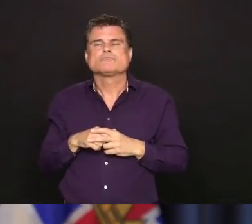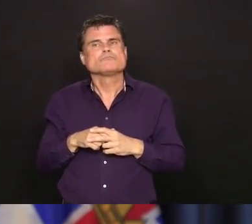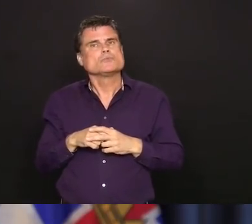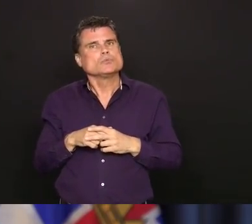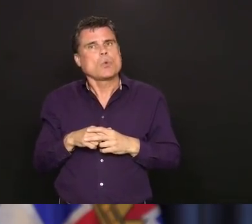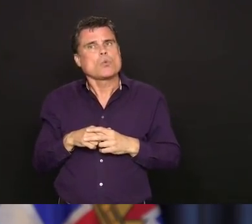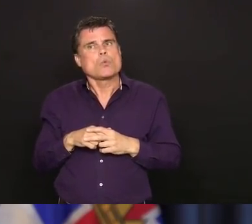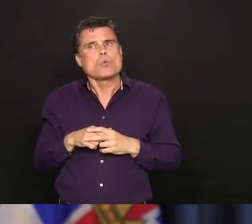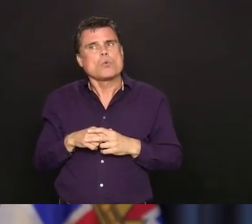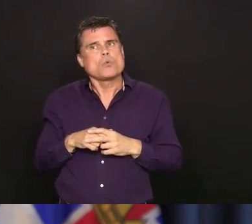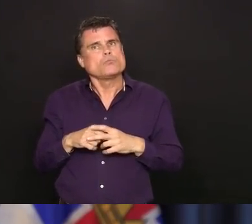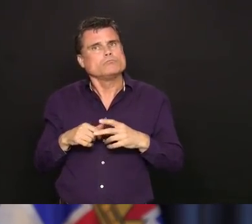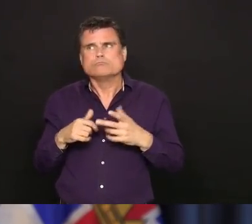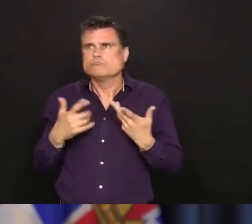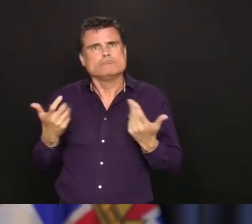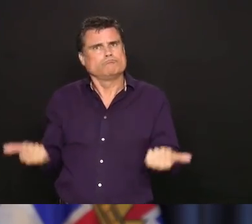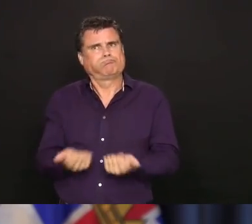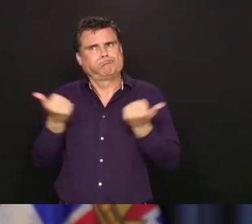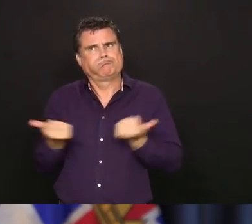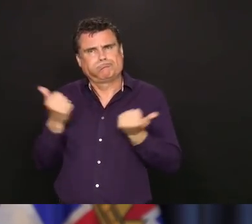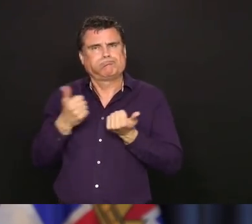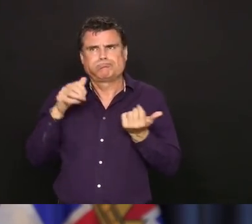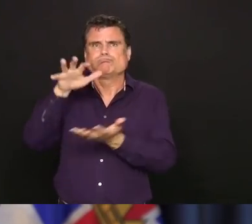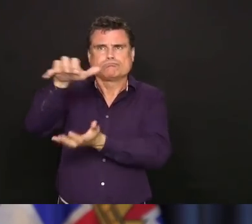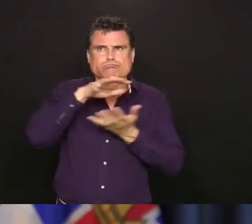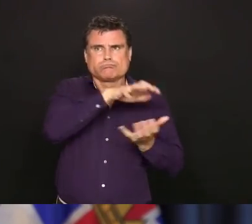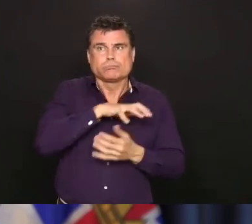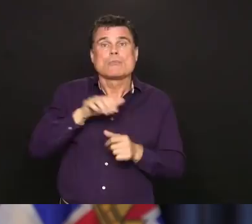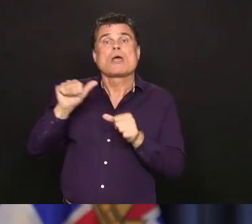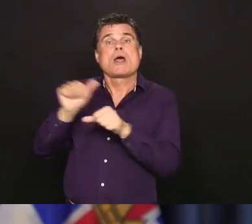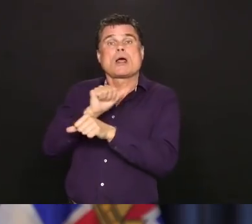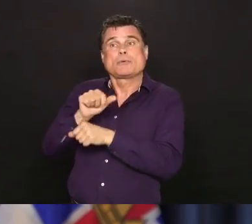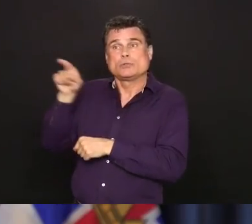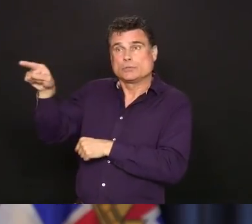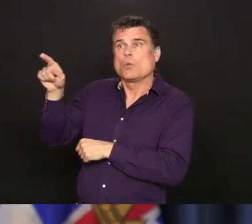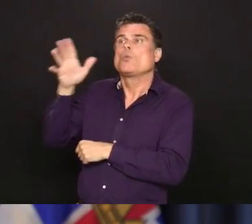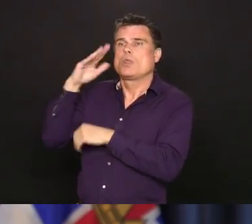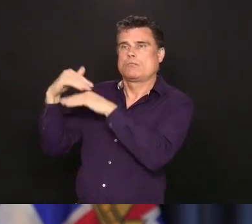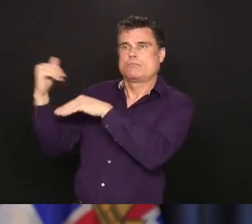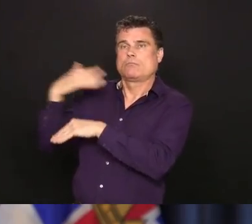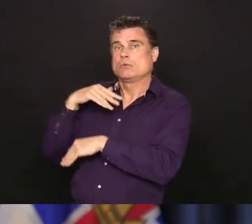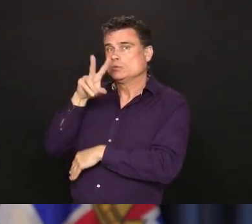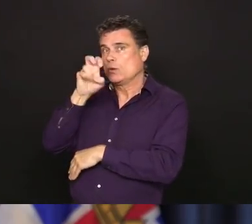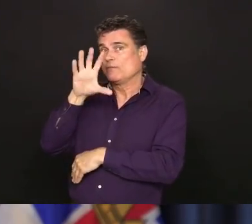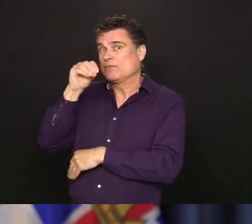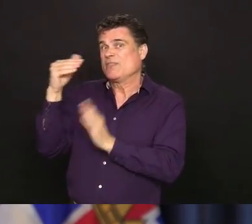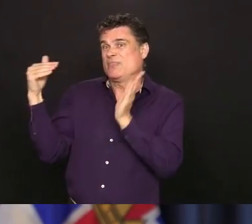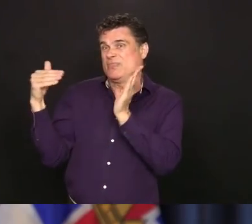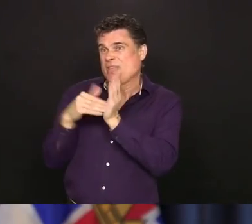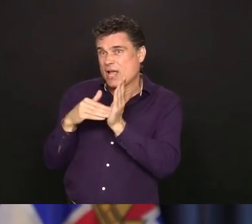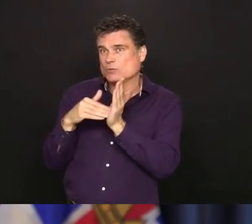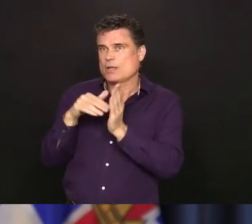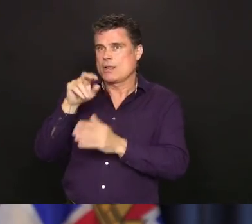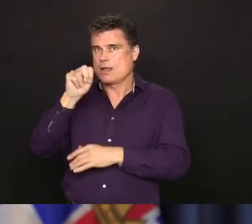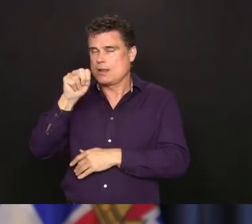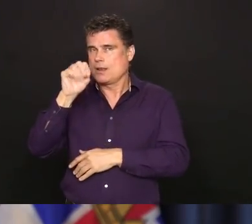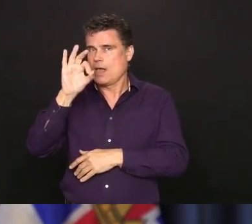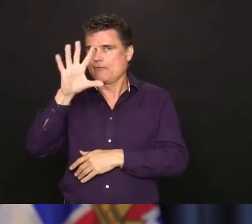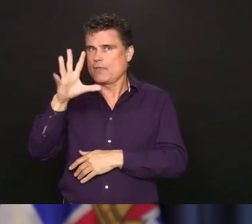250,000 N95s which are a 3M product, and therefore will not require testing. As well we're receiving many